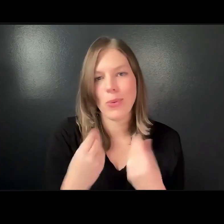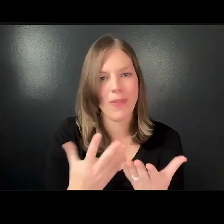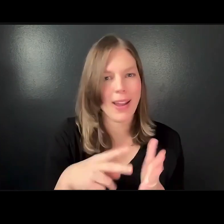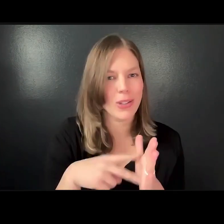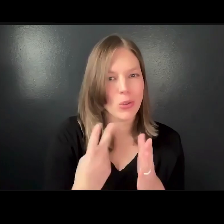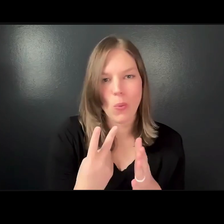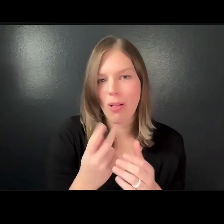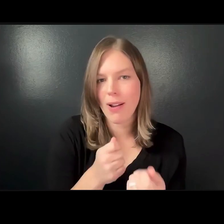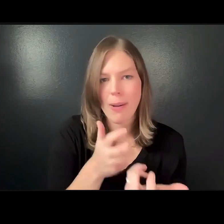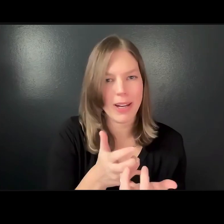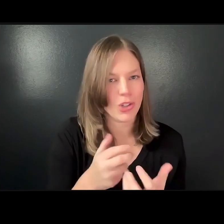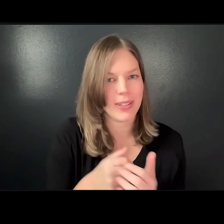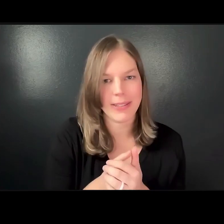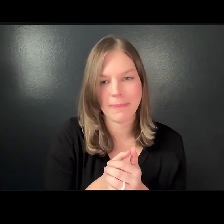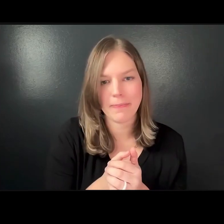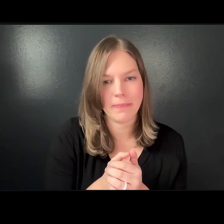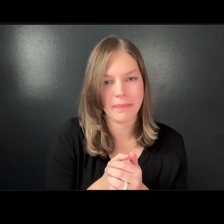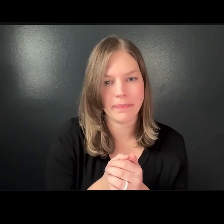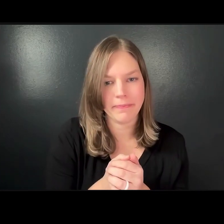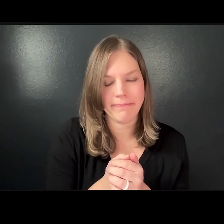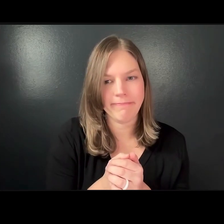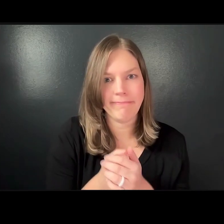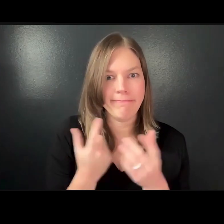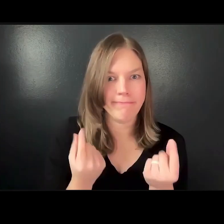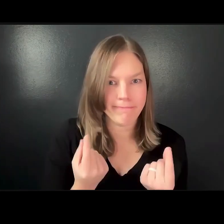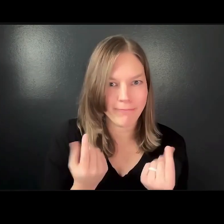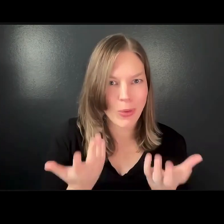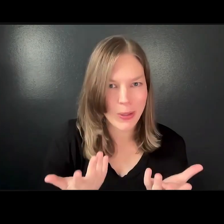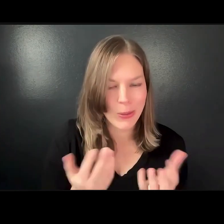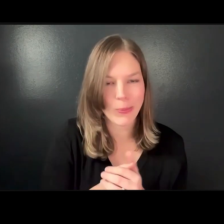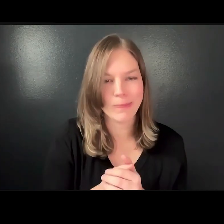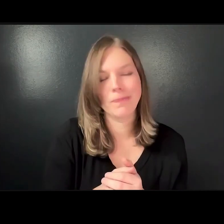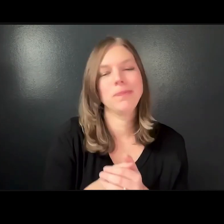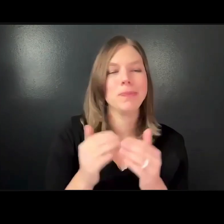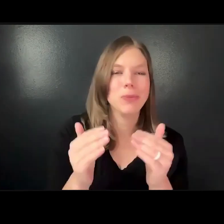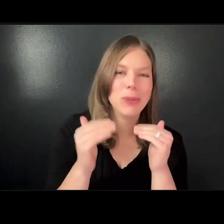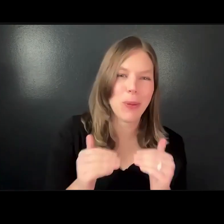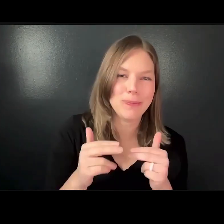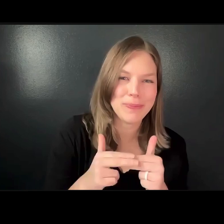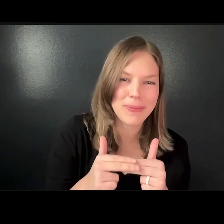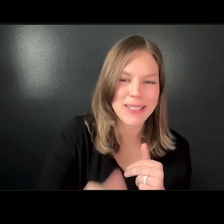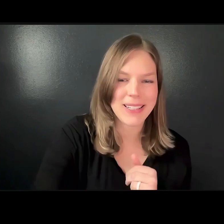provide dual accommodations. What do we do from here? Let's move on to the next slide.